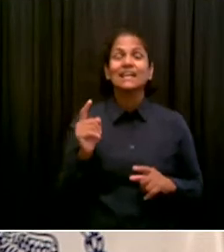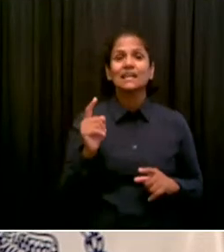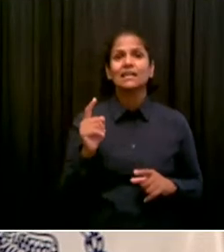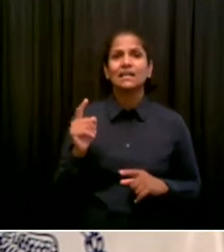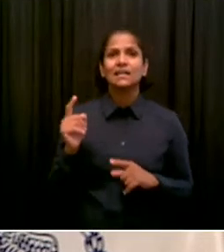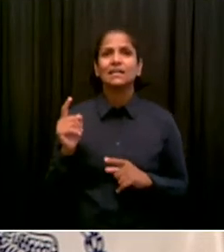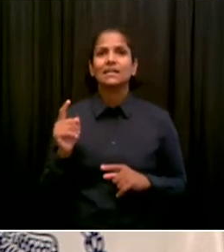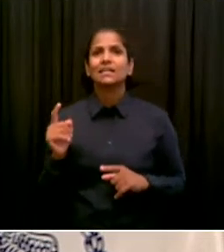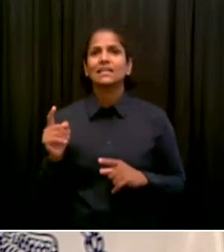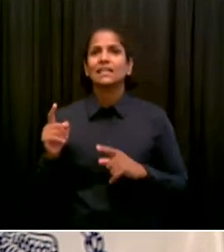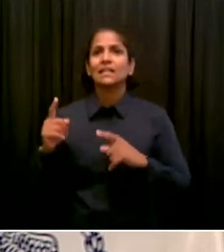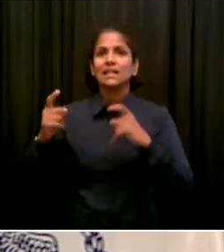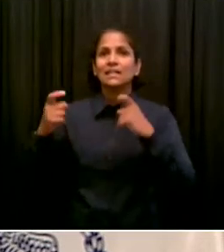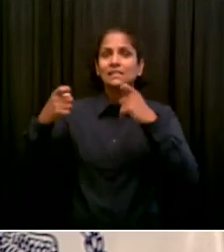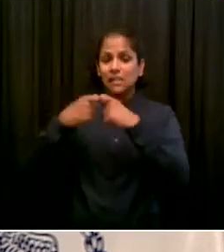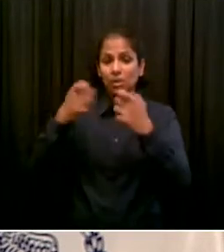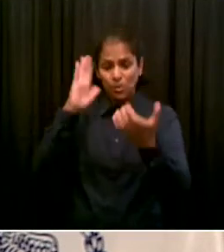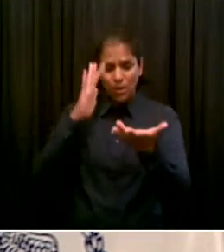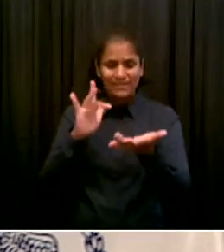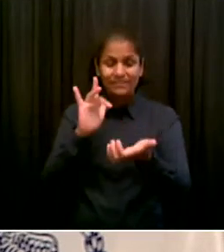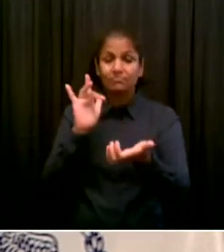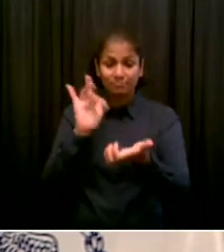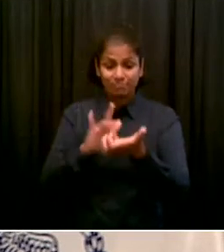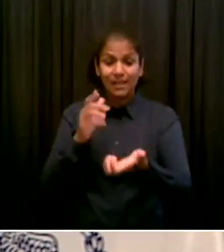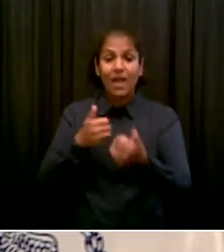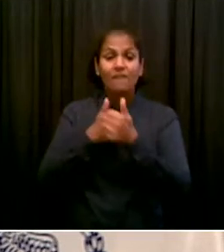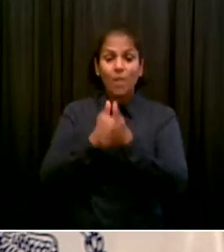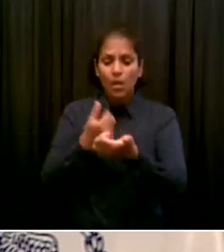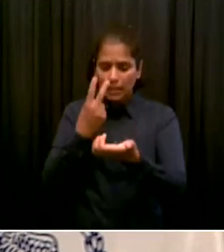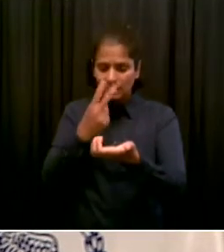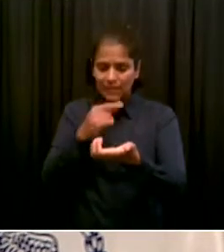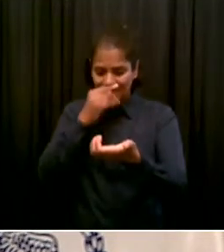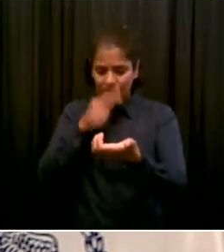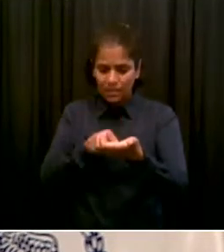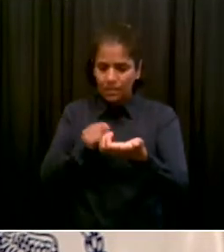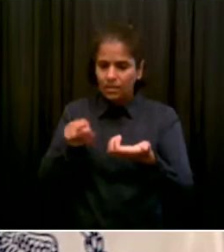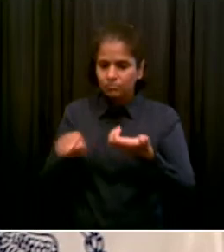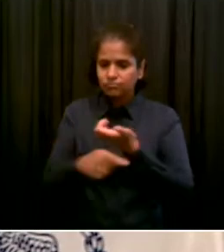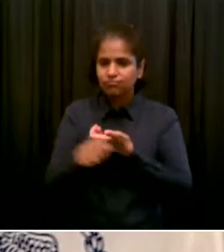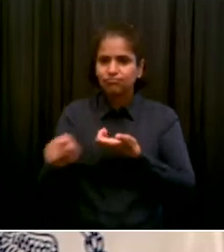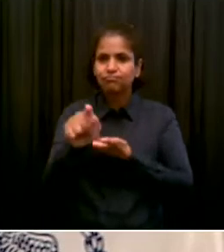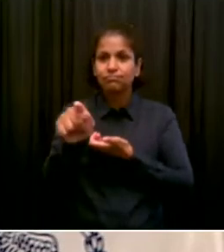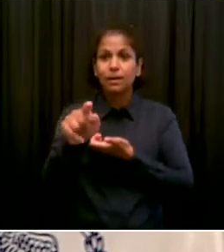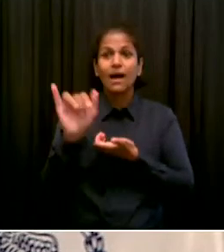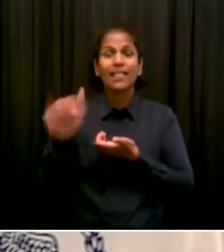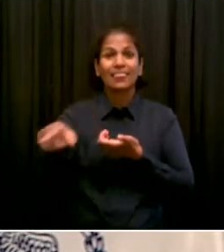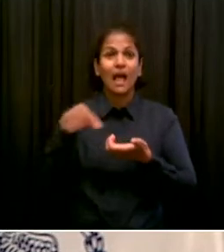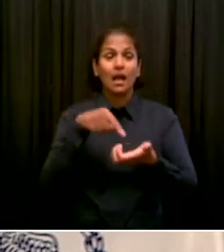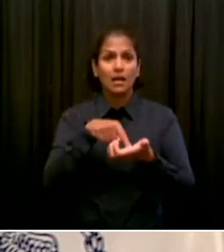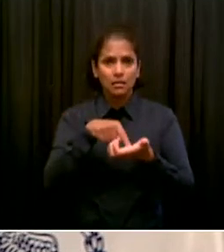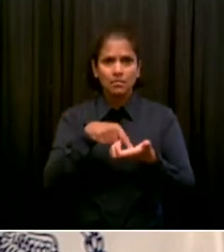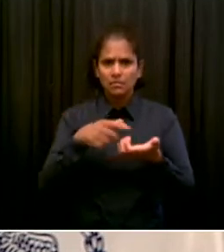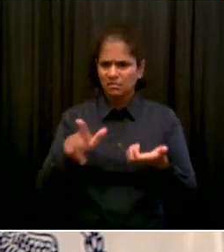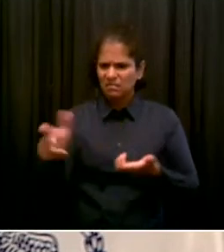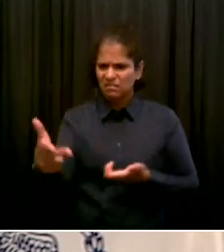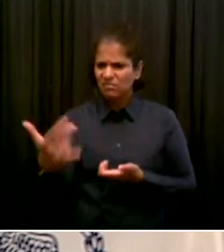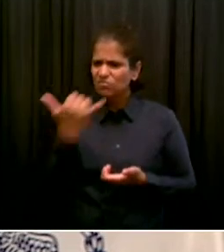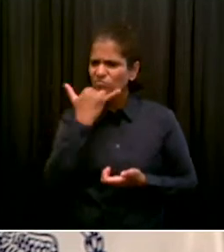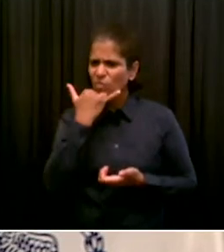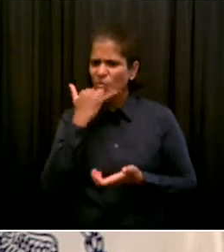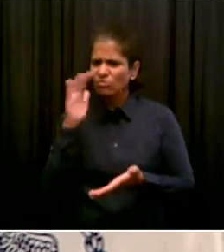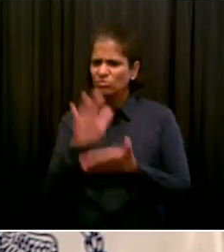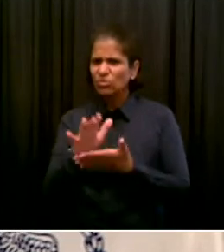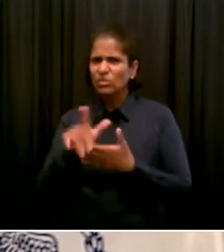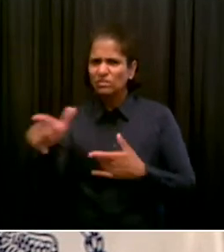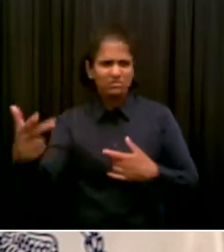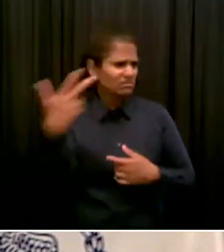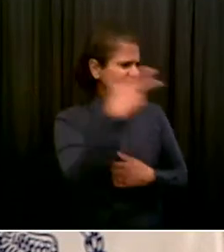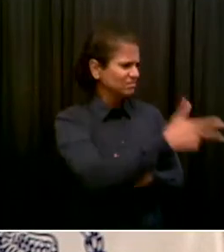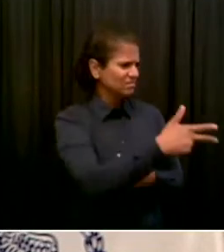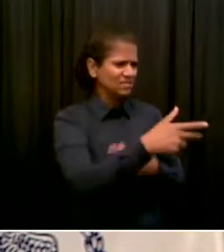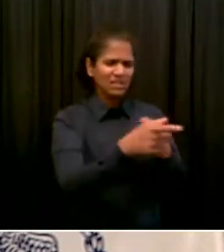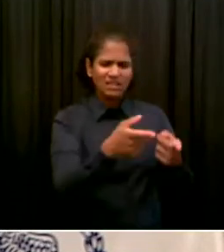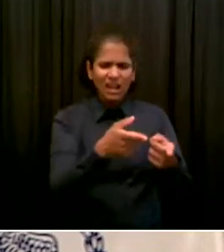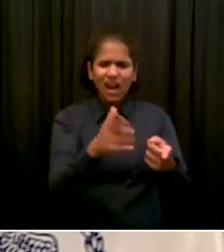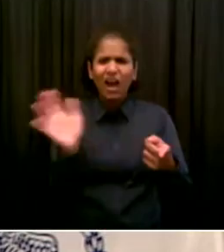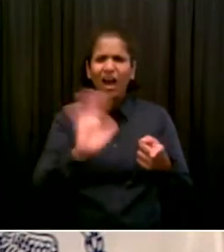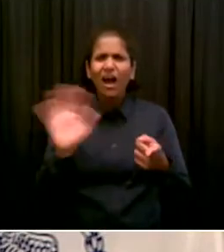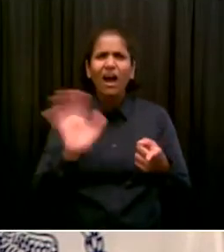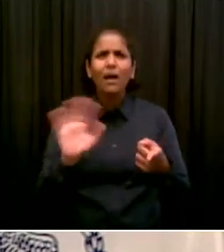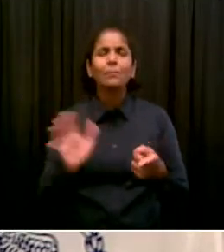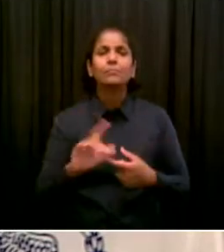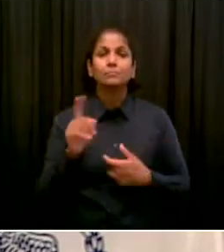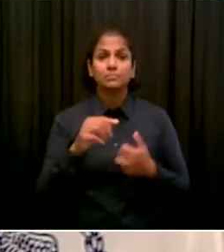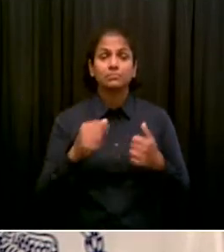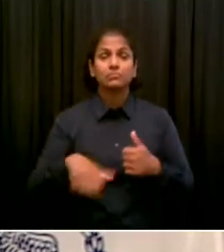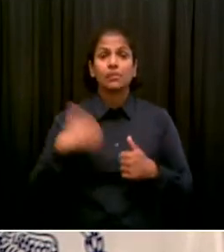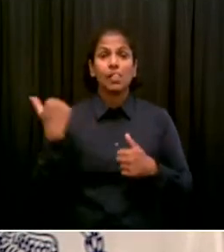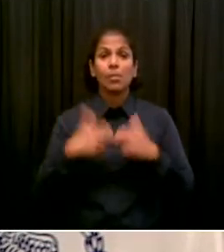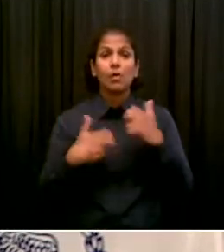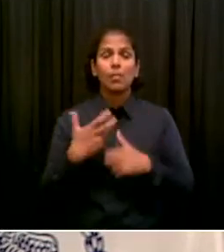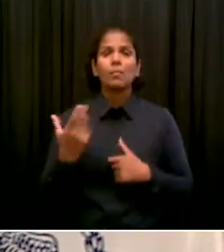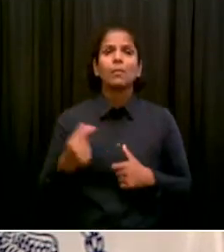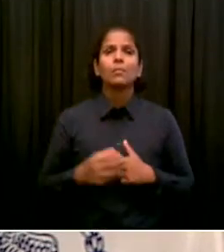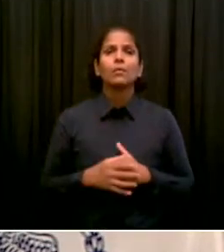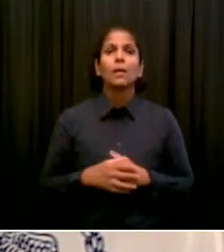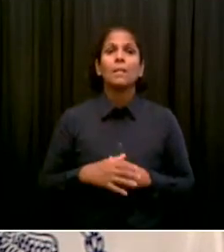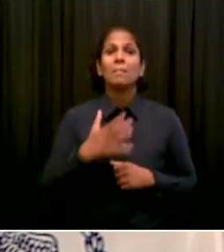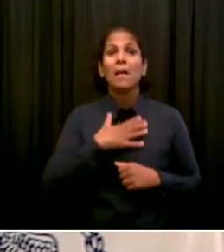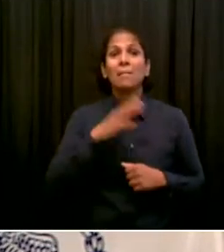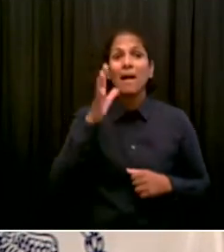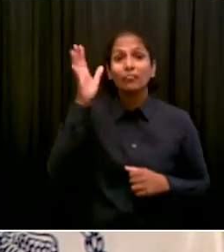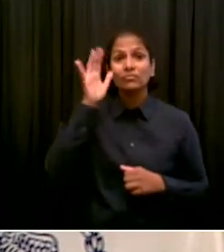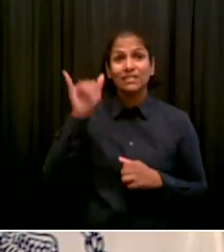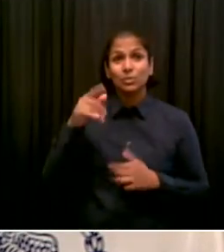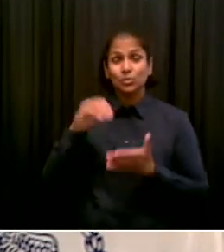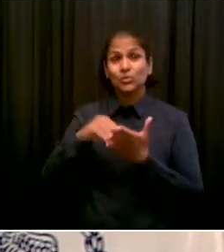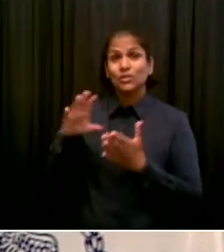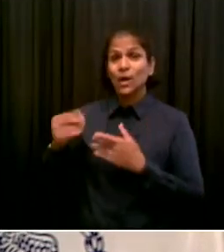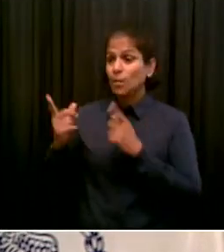TRACKING HER STUDENT AND R HE